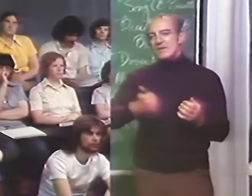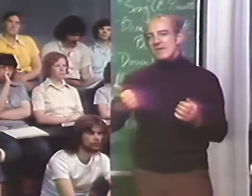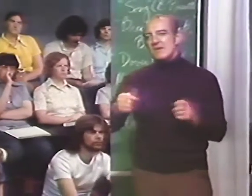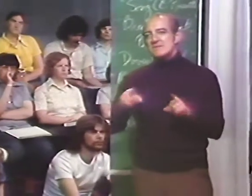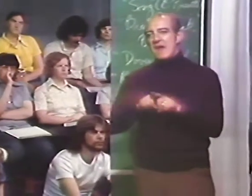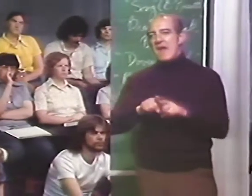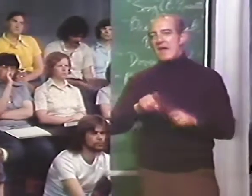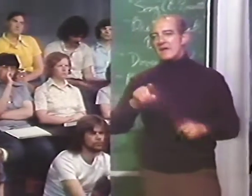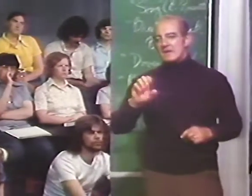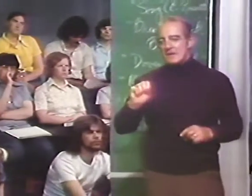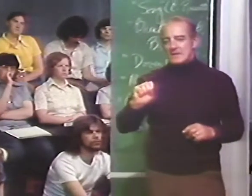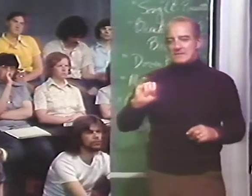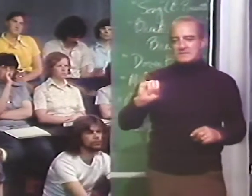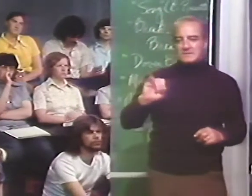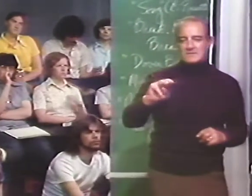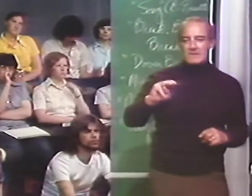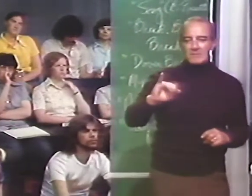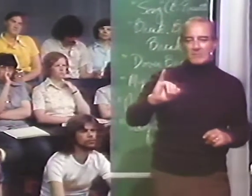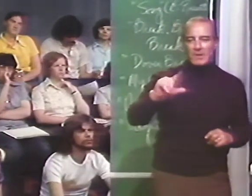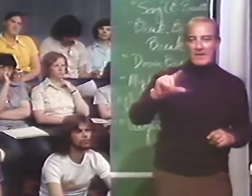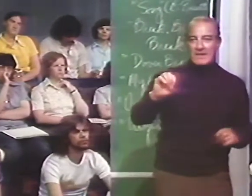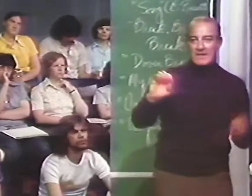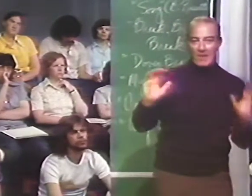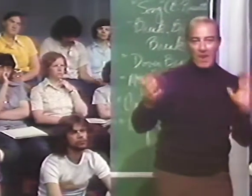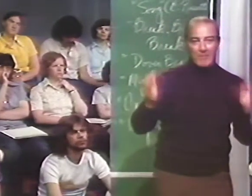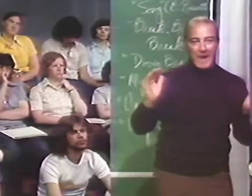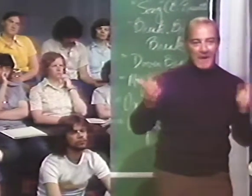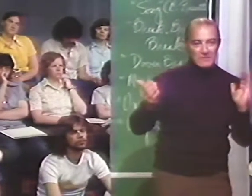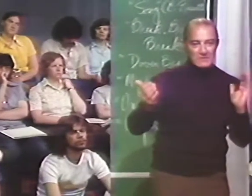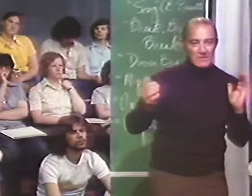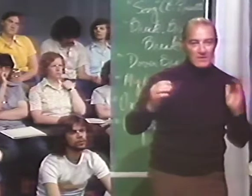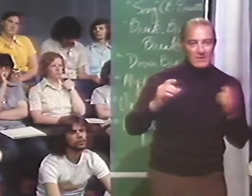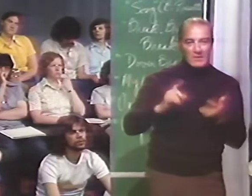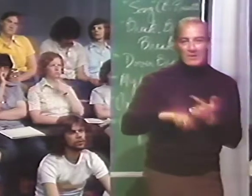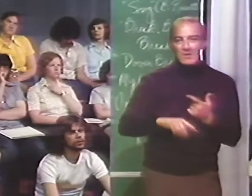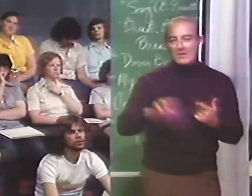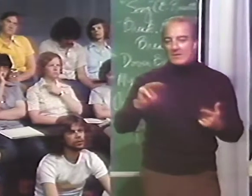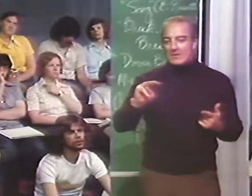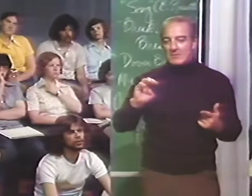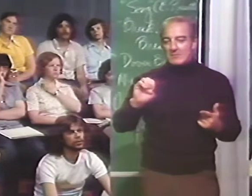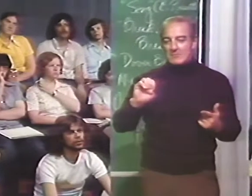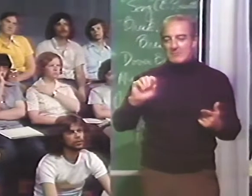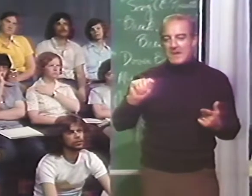OTHER THINGS LIKE SIMILE, COMPARISON;